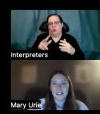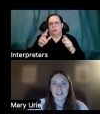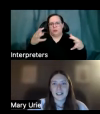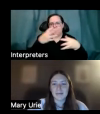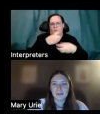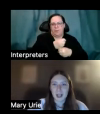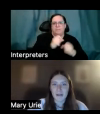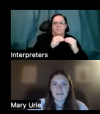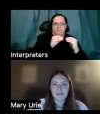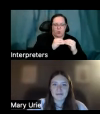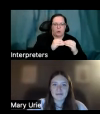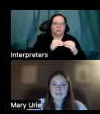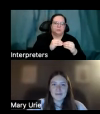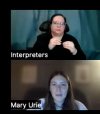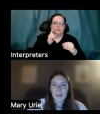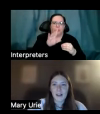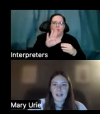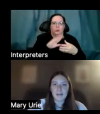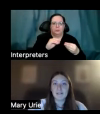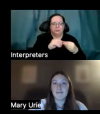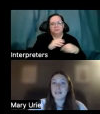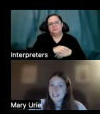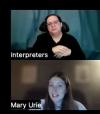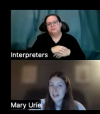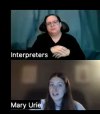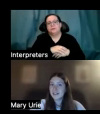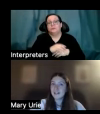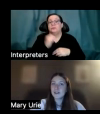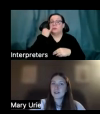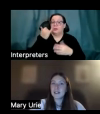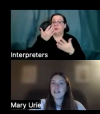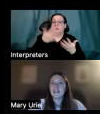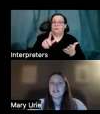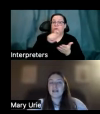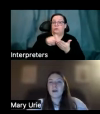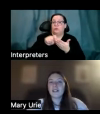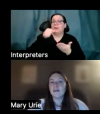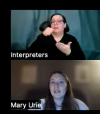giving your comment. If you've written a letter to someone to a